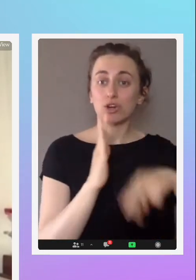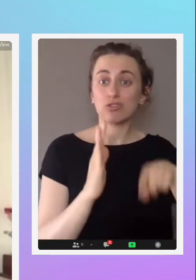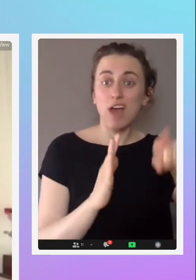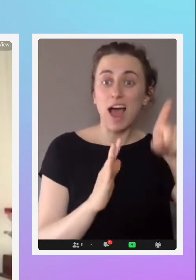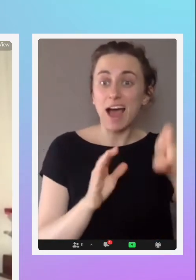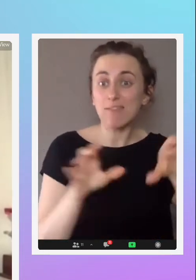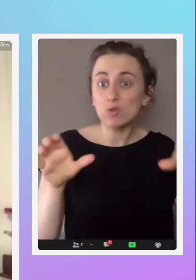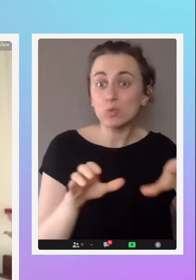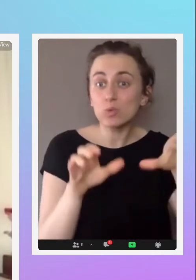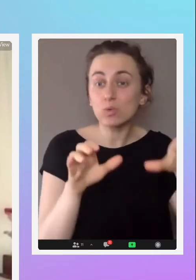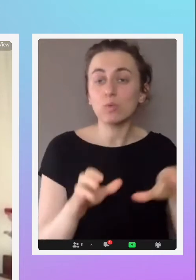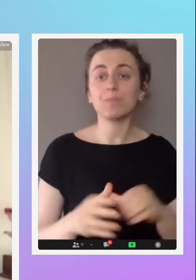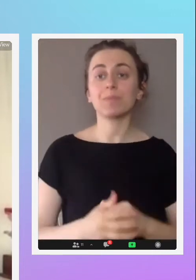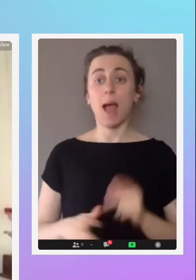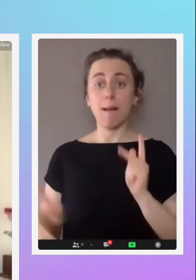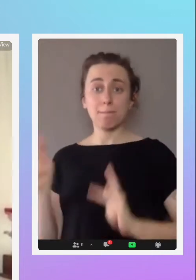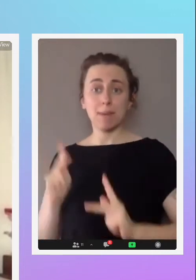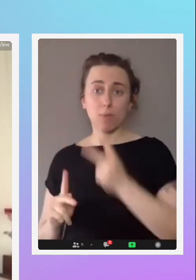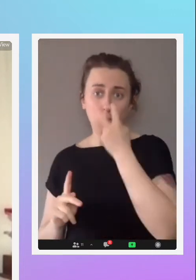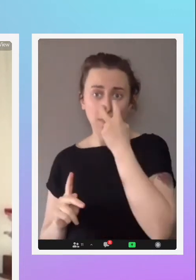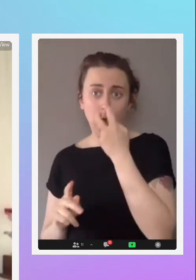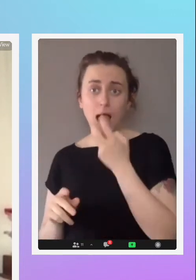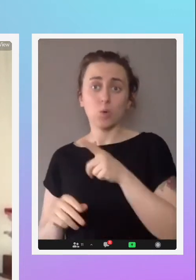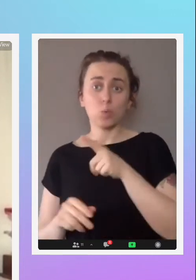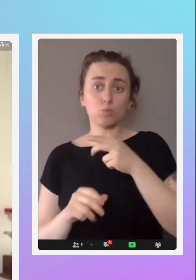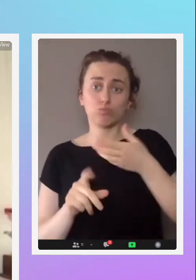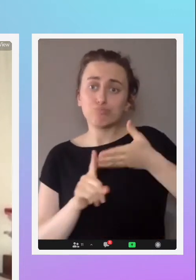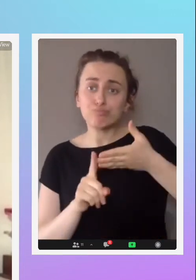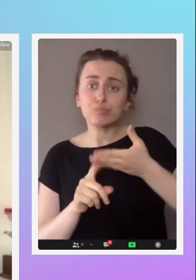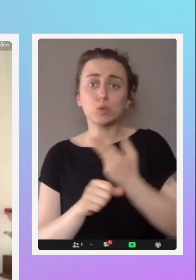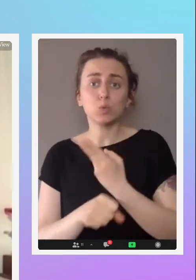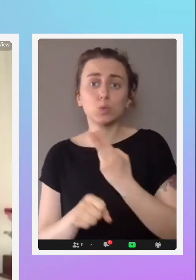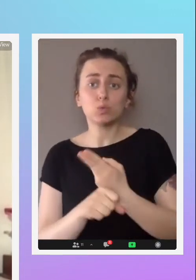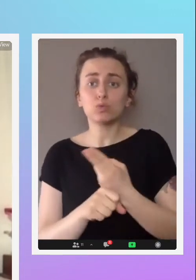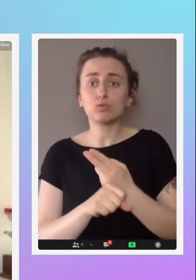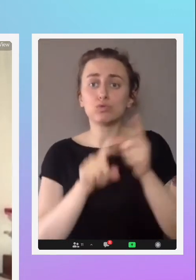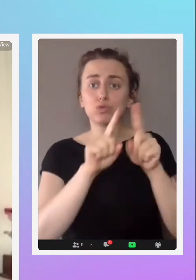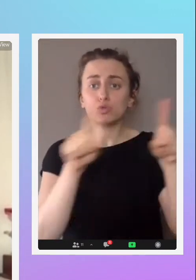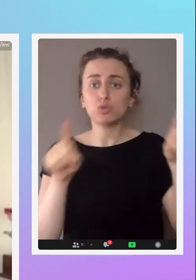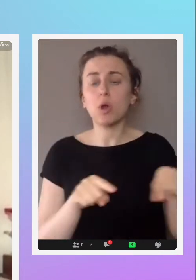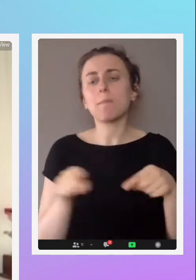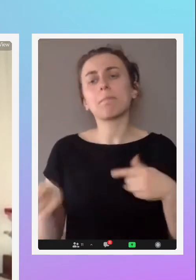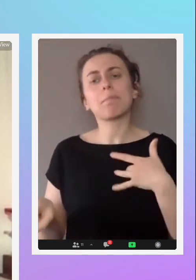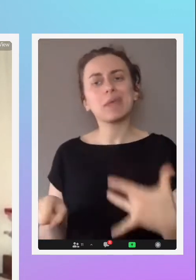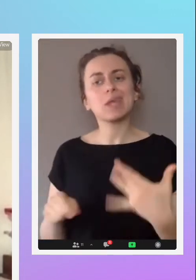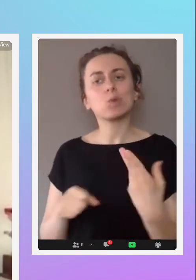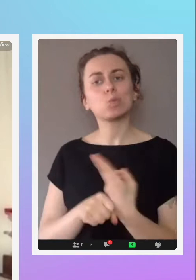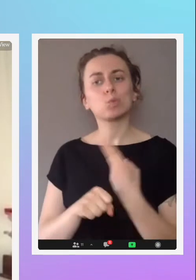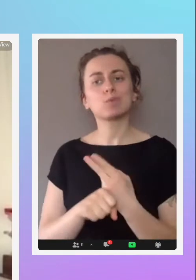make use of for example keyboard shortcuts in order to move around on the web page